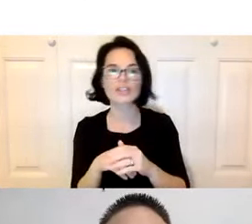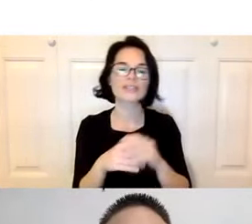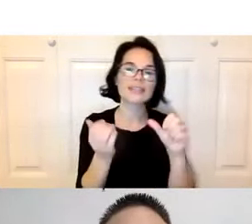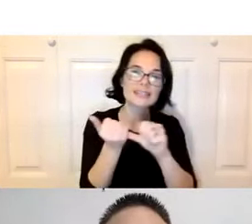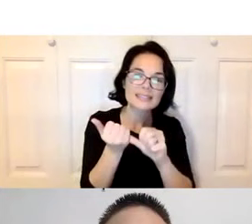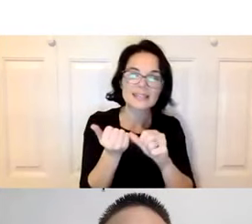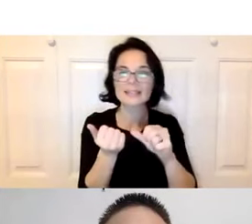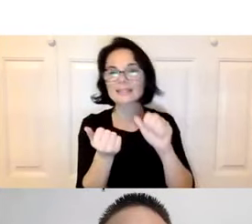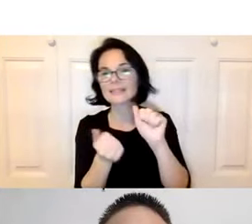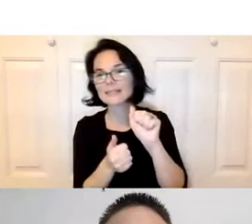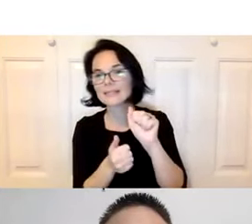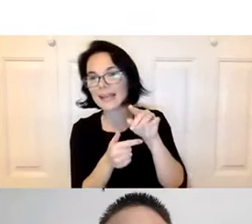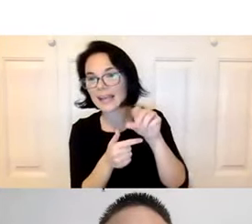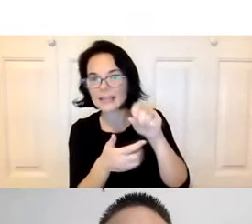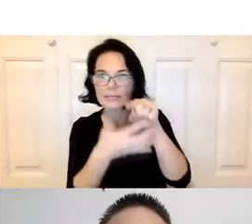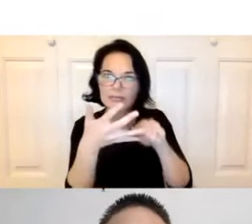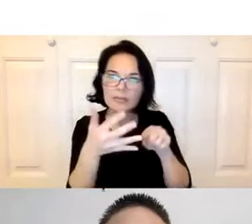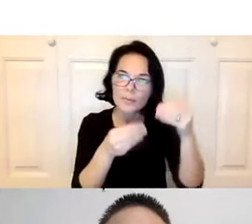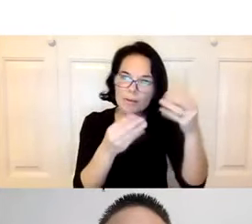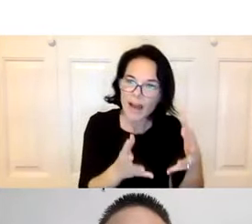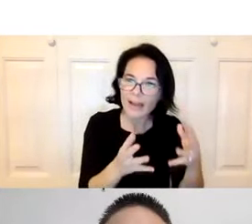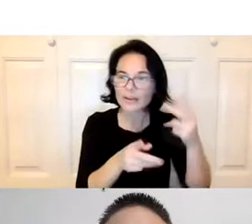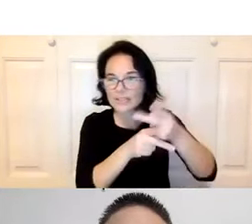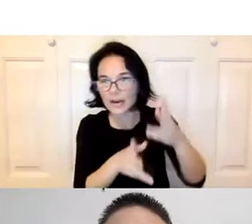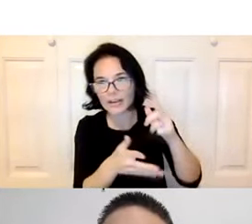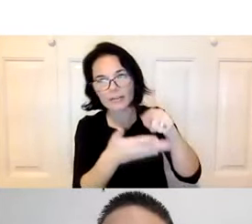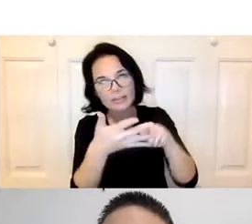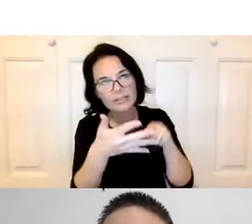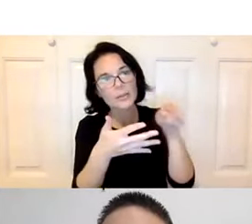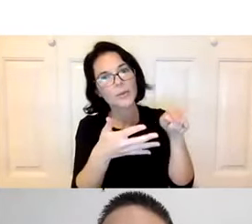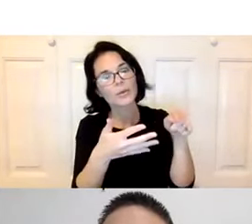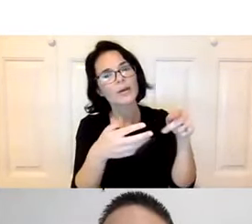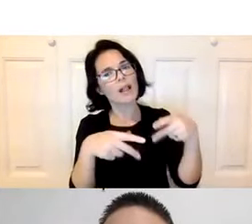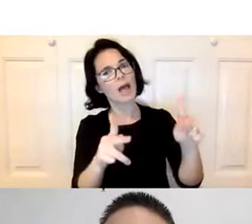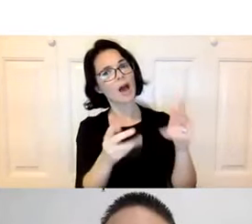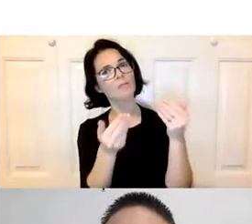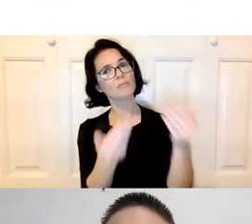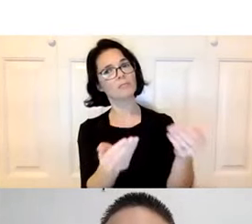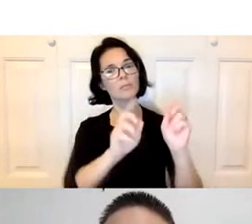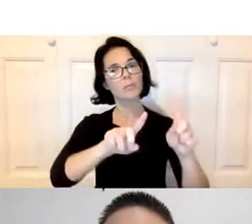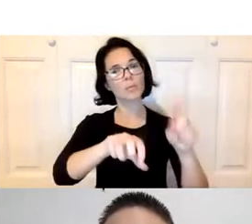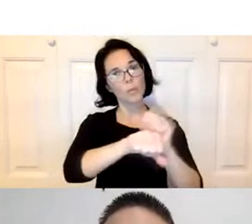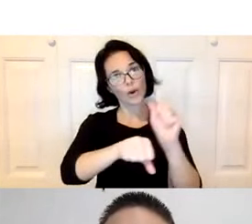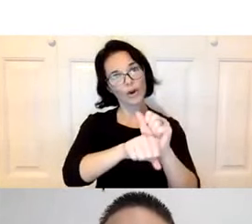These providers and caregivers are allowed to continue going to their physical work locations,